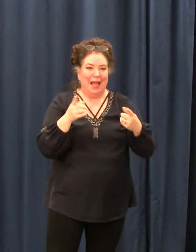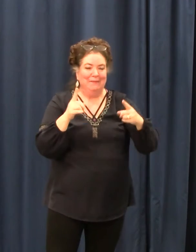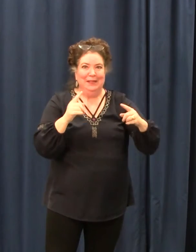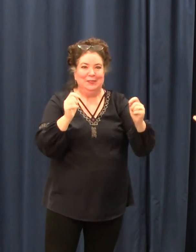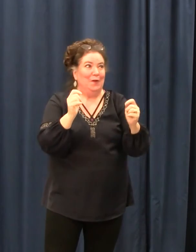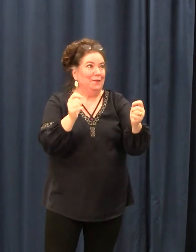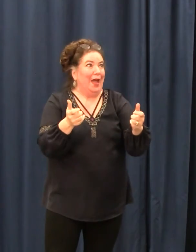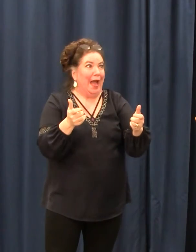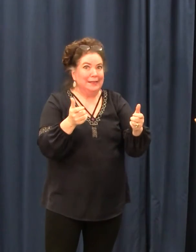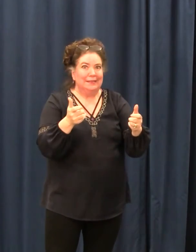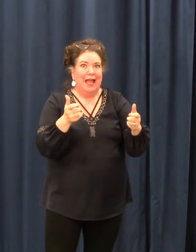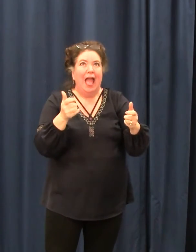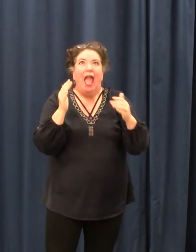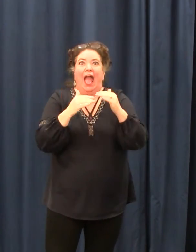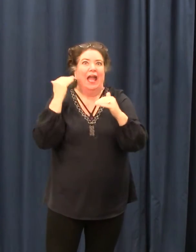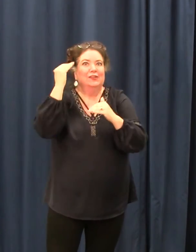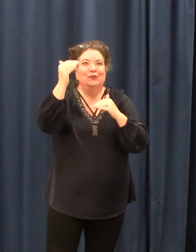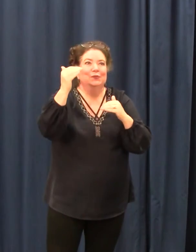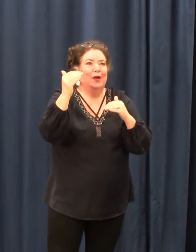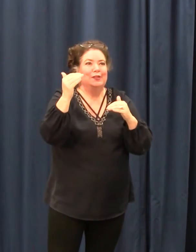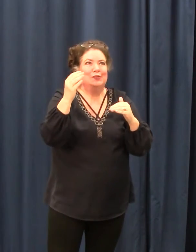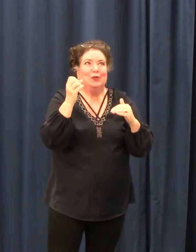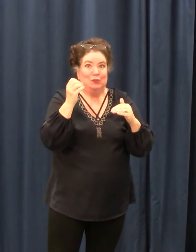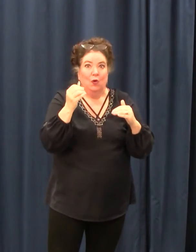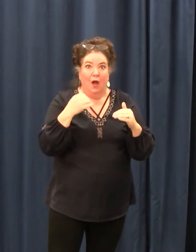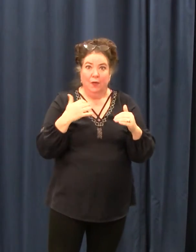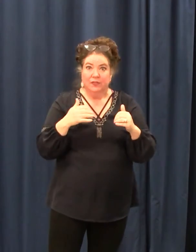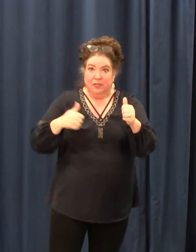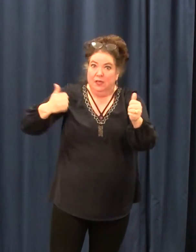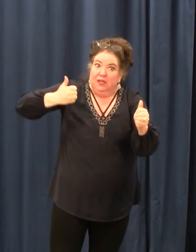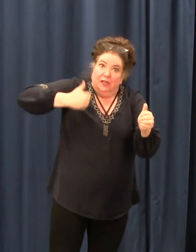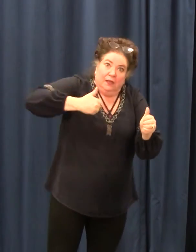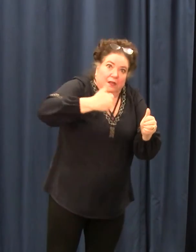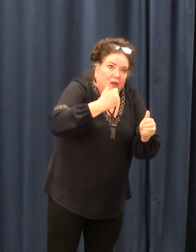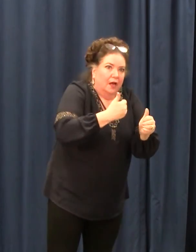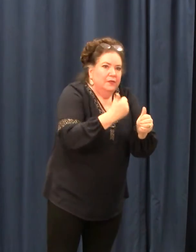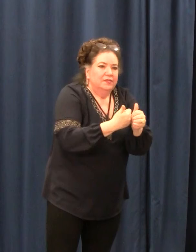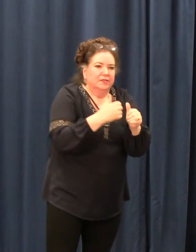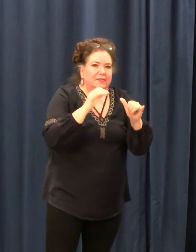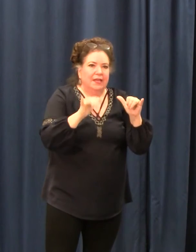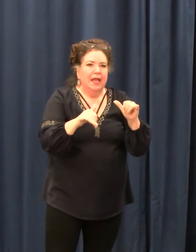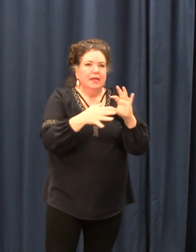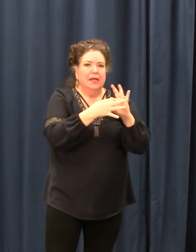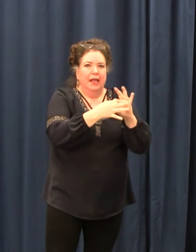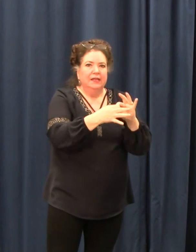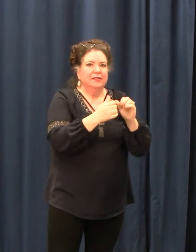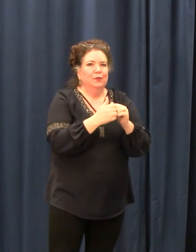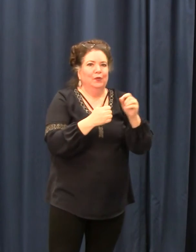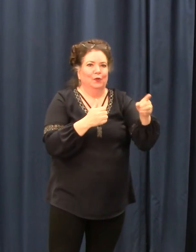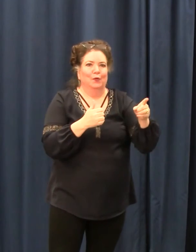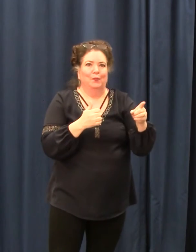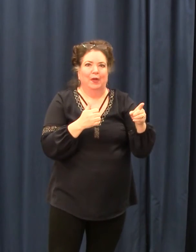happening so fast (too much) and too much. So I was I was staying connected with her,